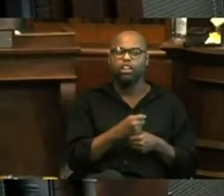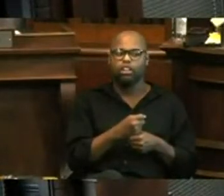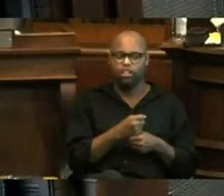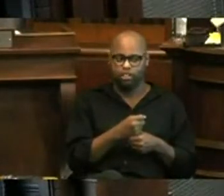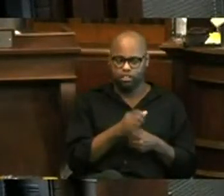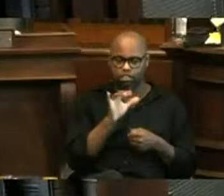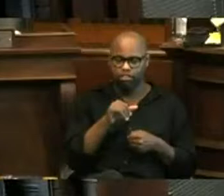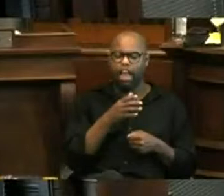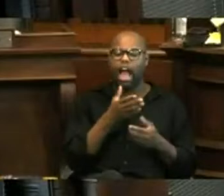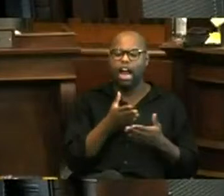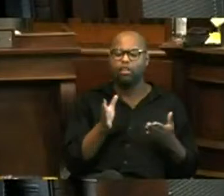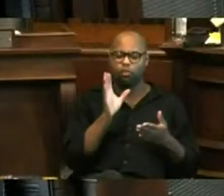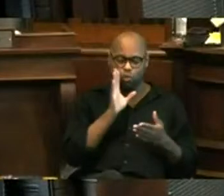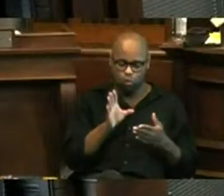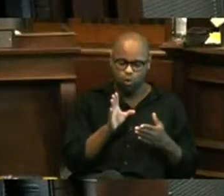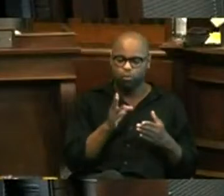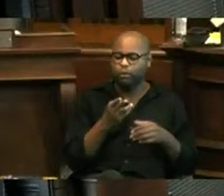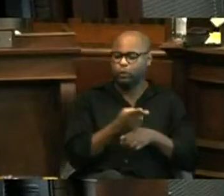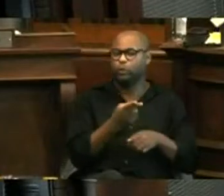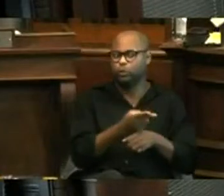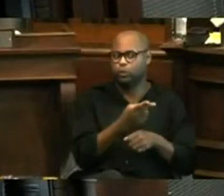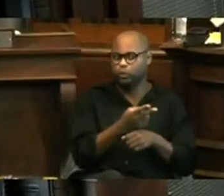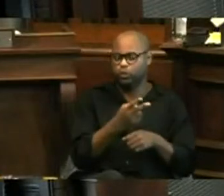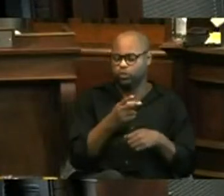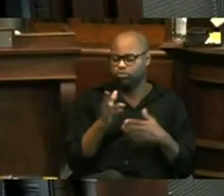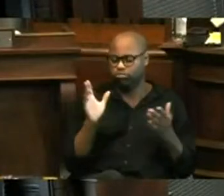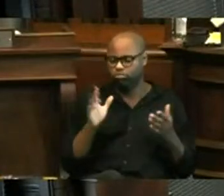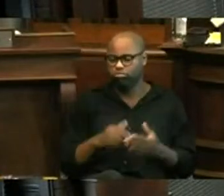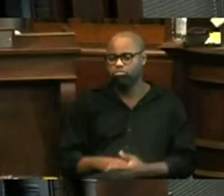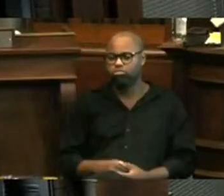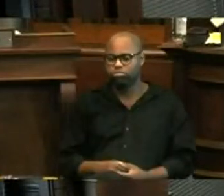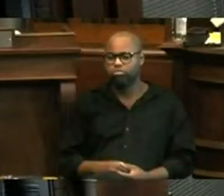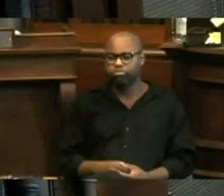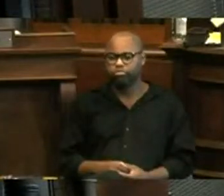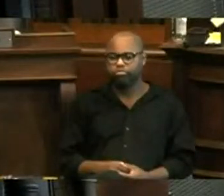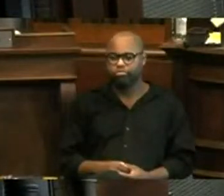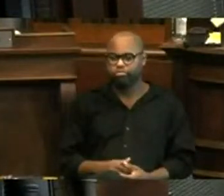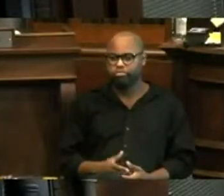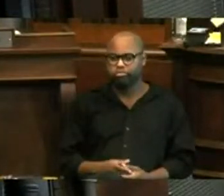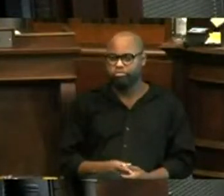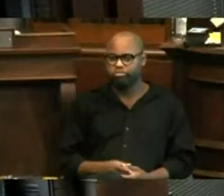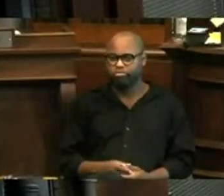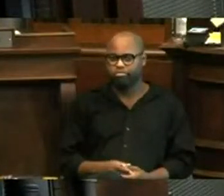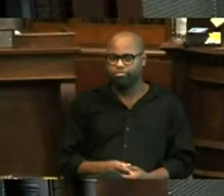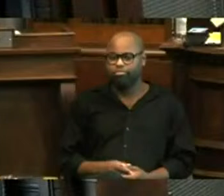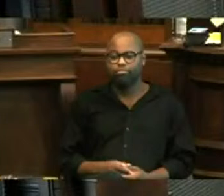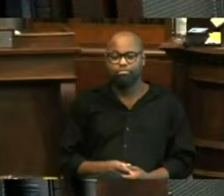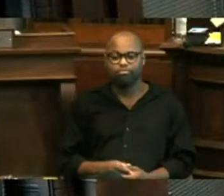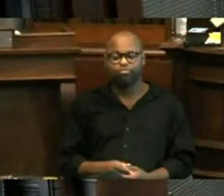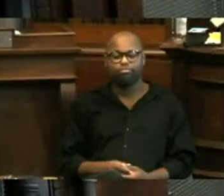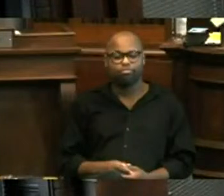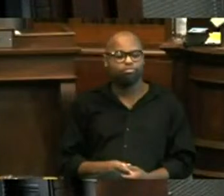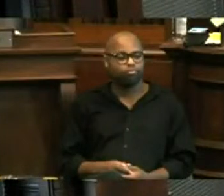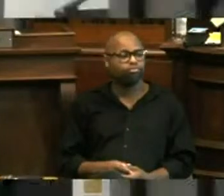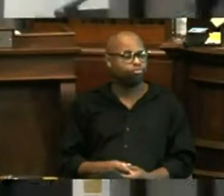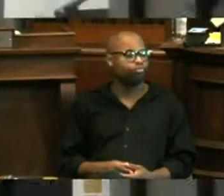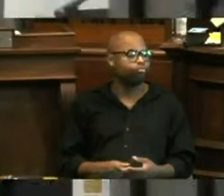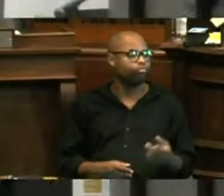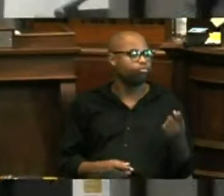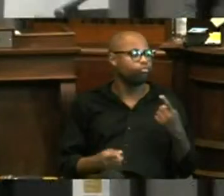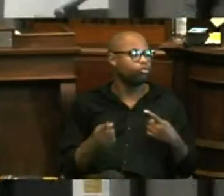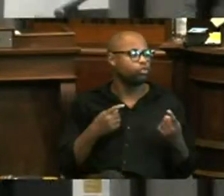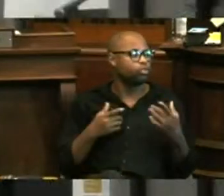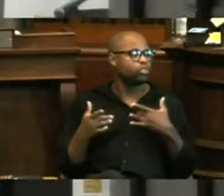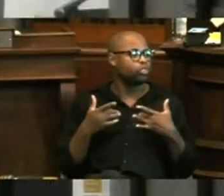the year that the actual actual,